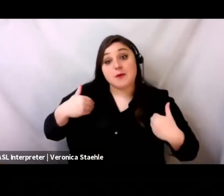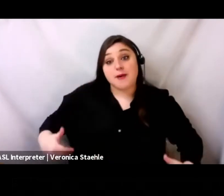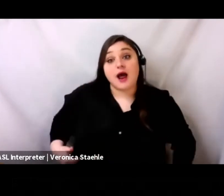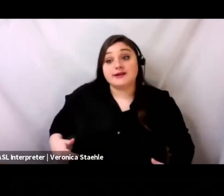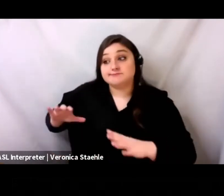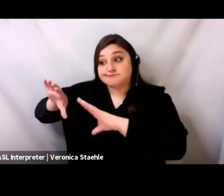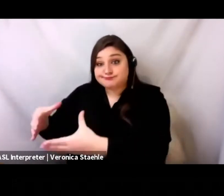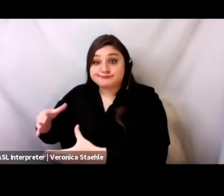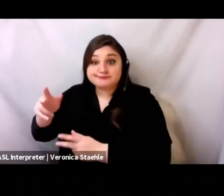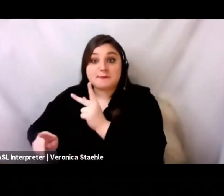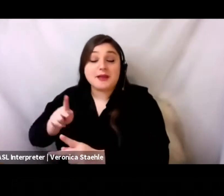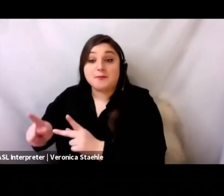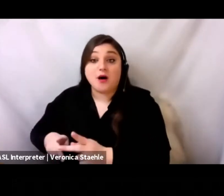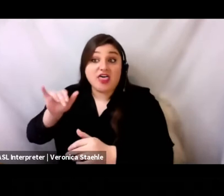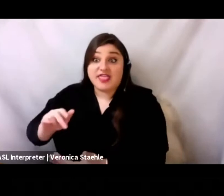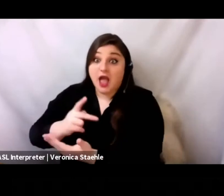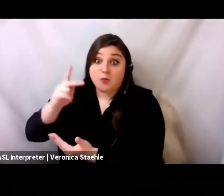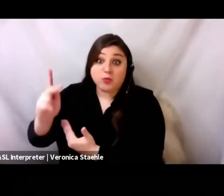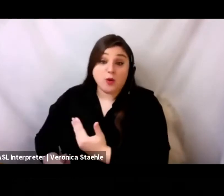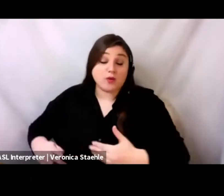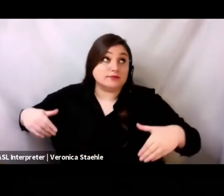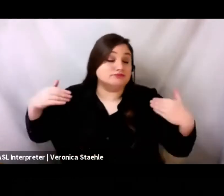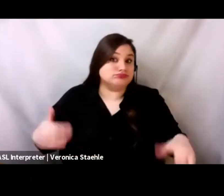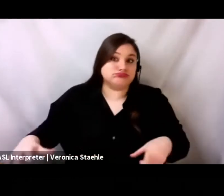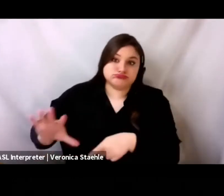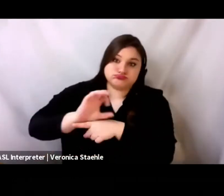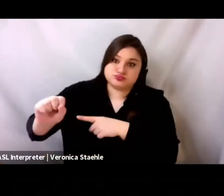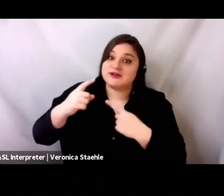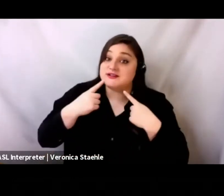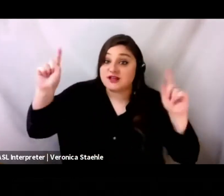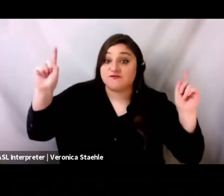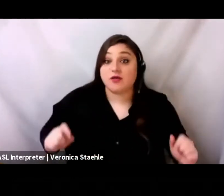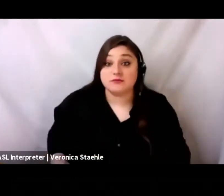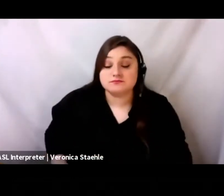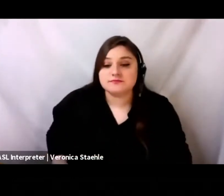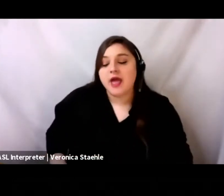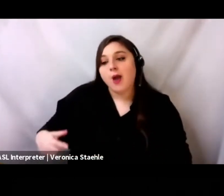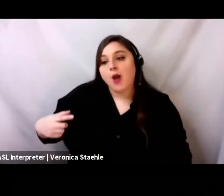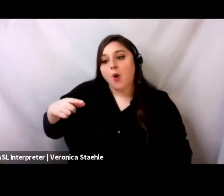incredibly successful I have to say, really identified a real need for community